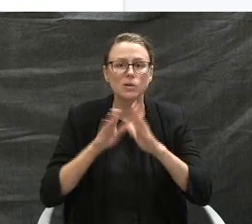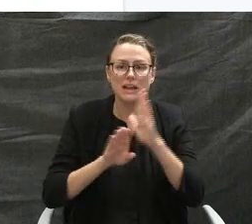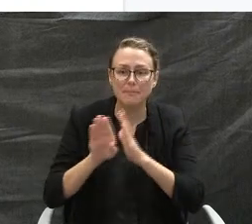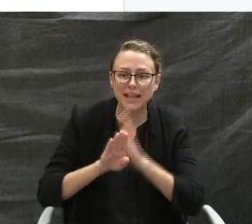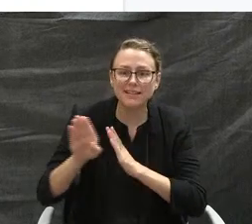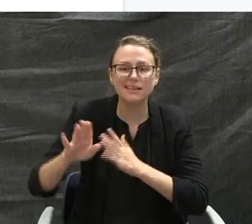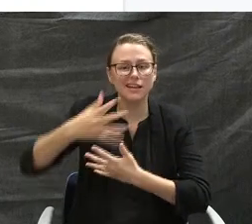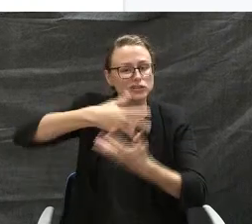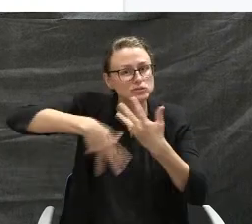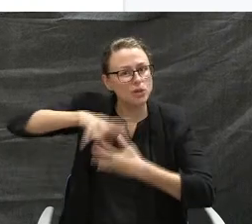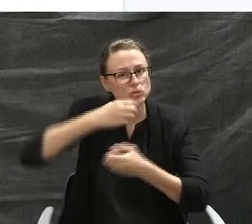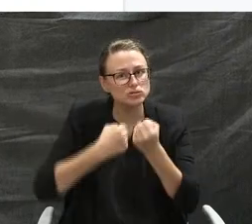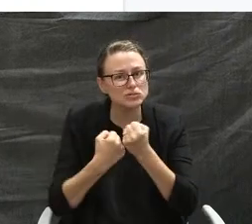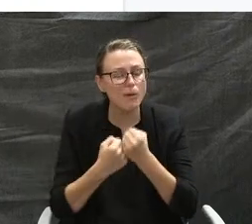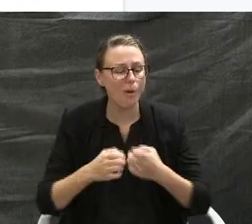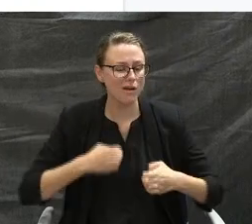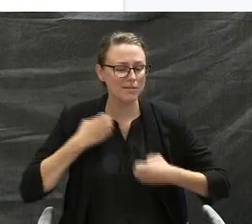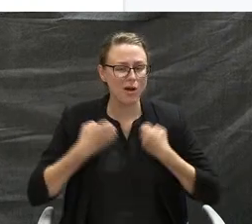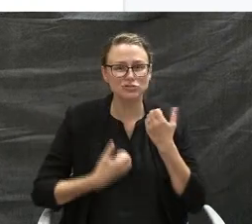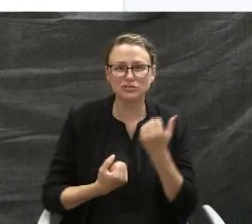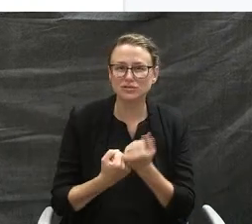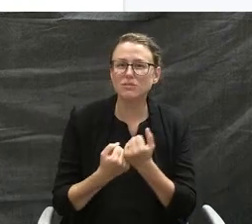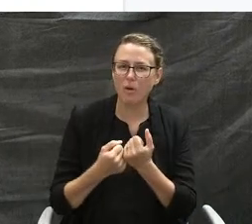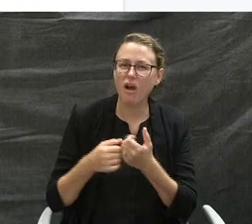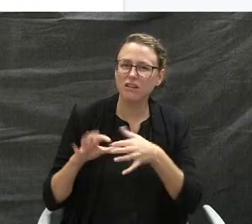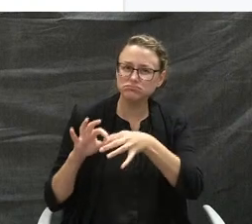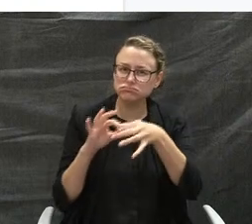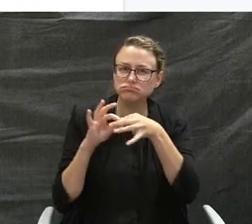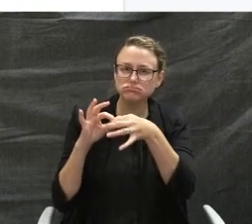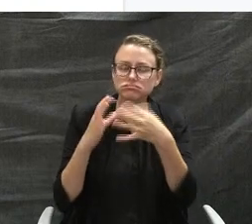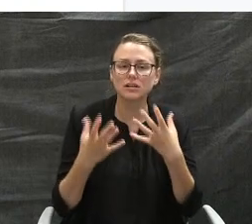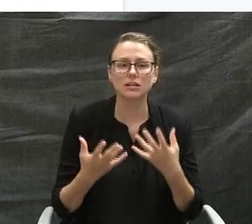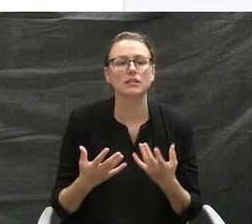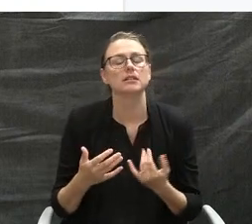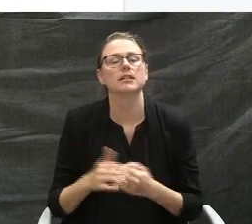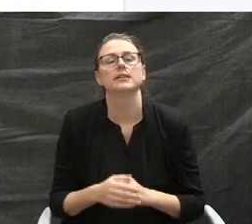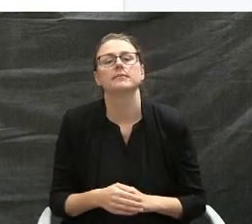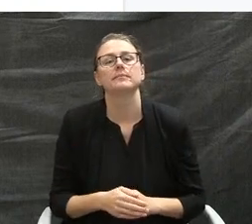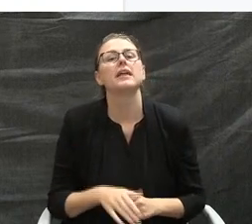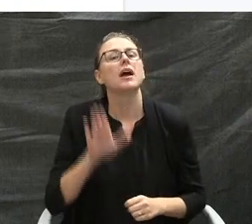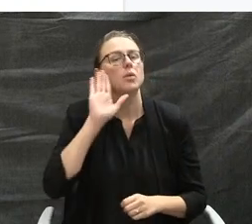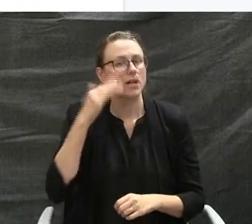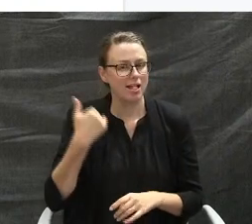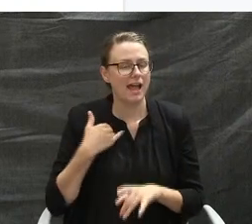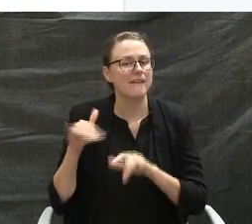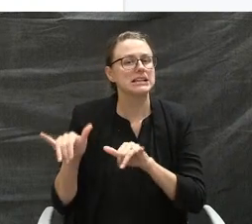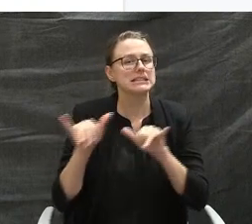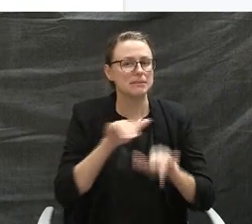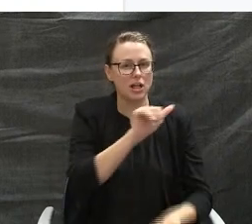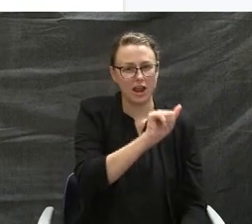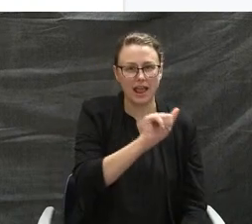e-learning will have be a similar a block schedule, an expectation similar to spring of 2020 with the addition of